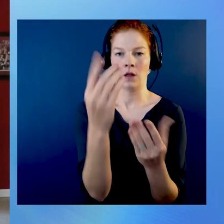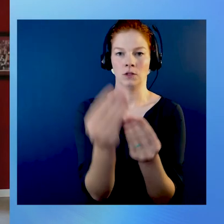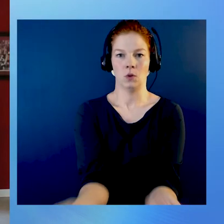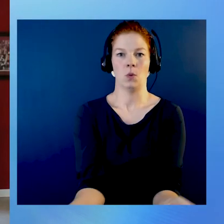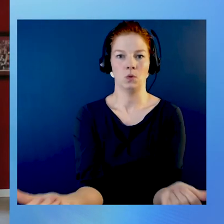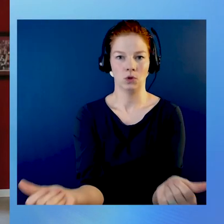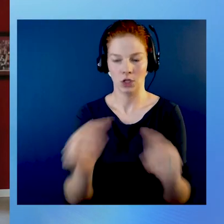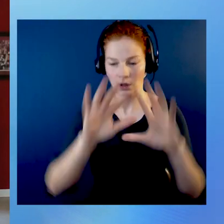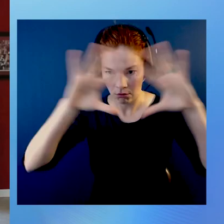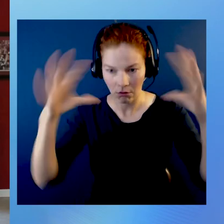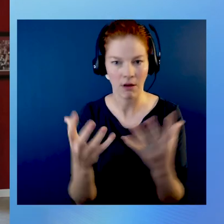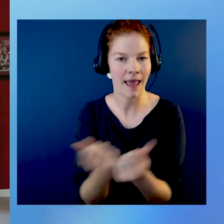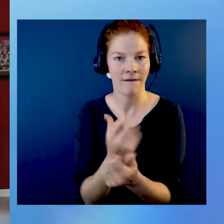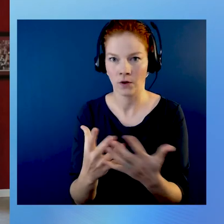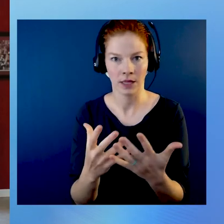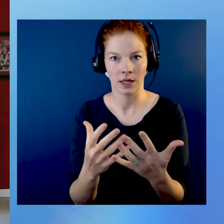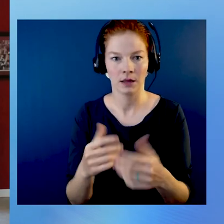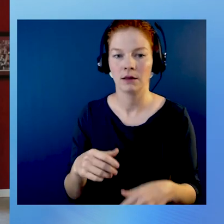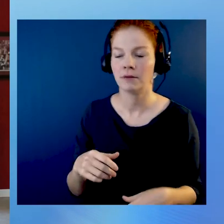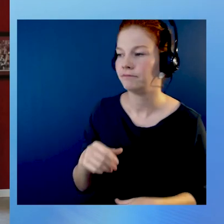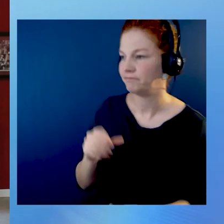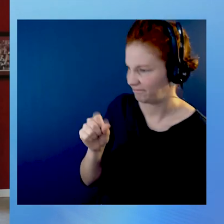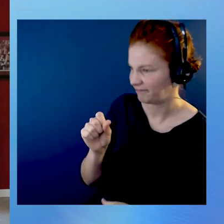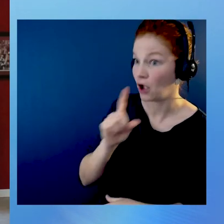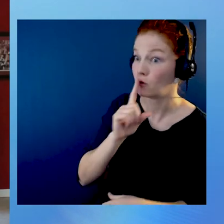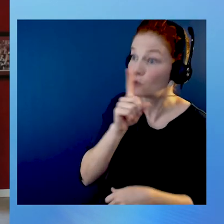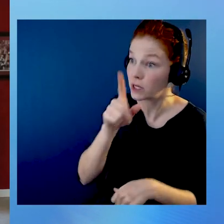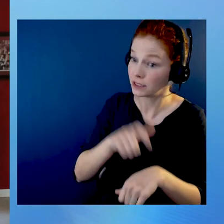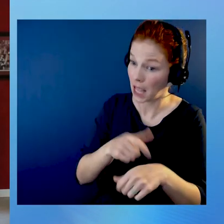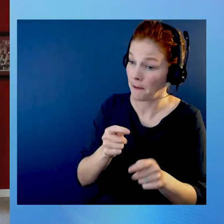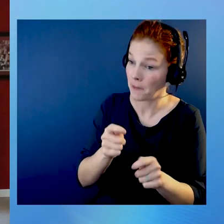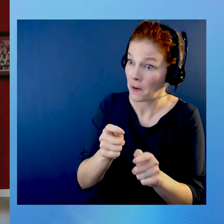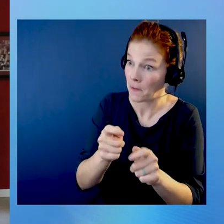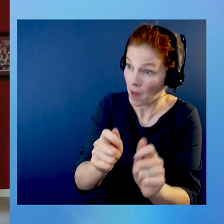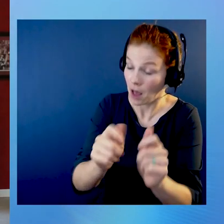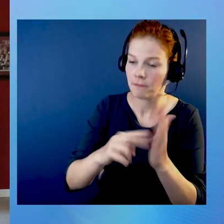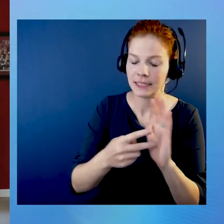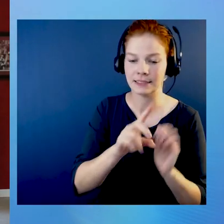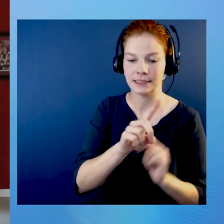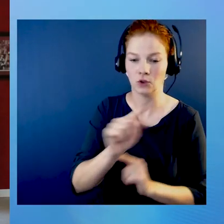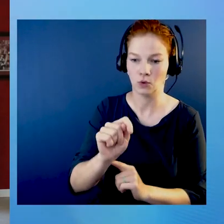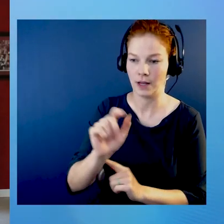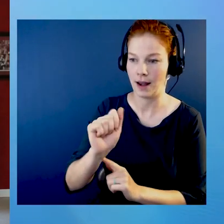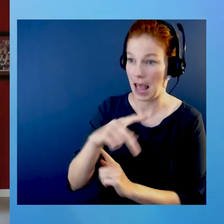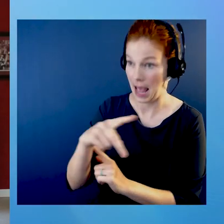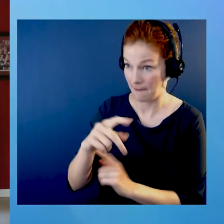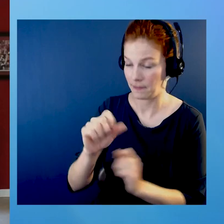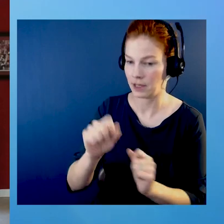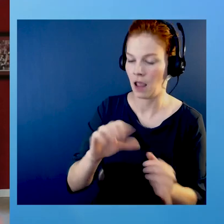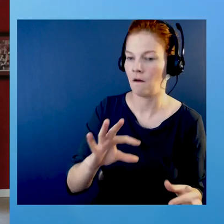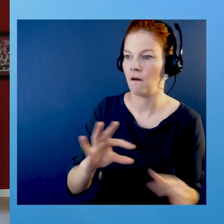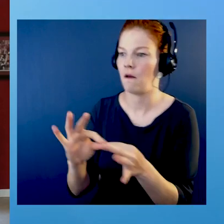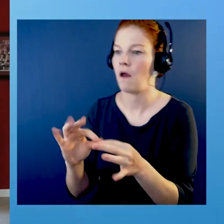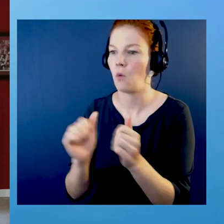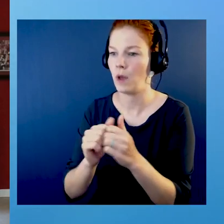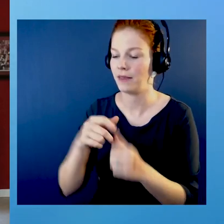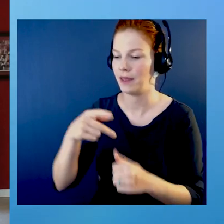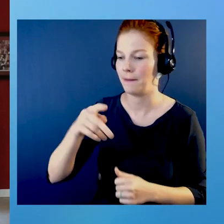in a run-time Unreal application means that you can package up your Digital Twin app, and use it with the new Pixel Streaming documentation mentioned